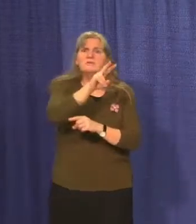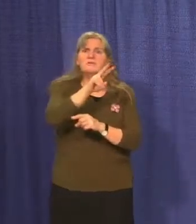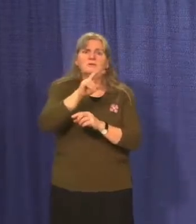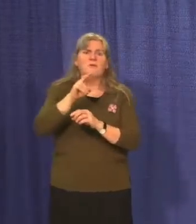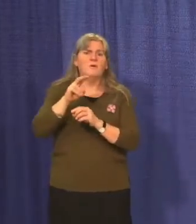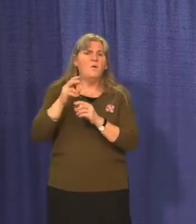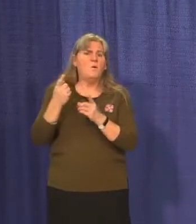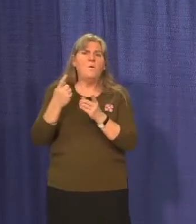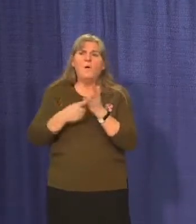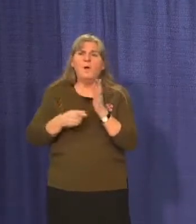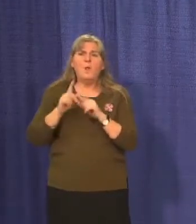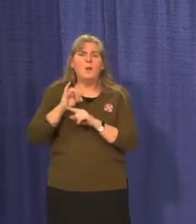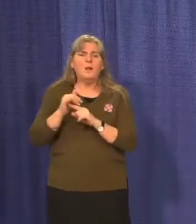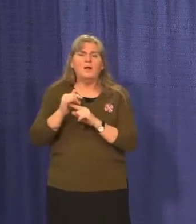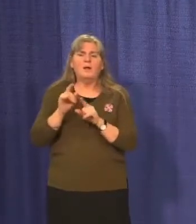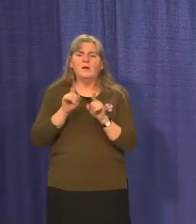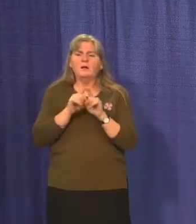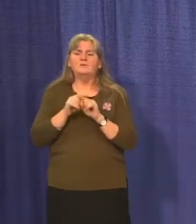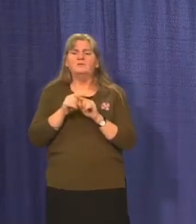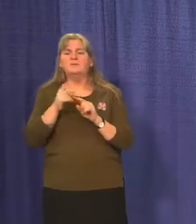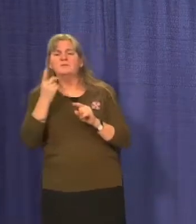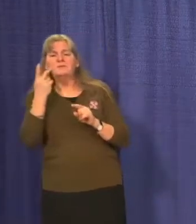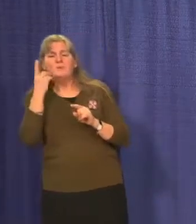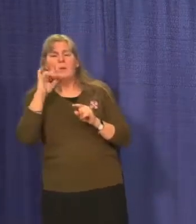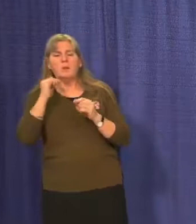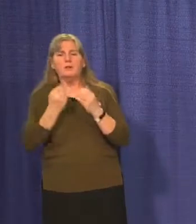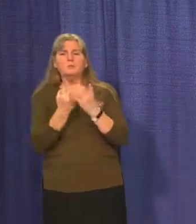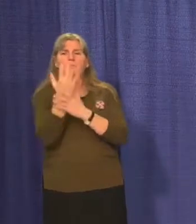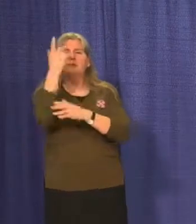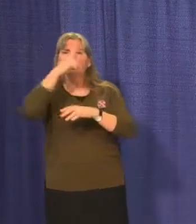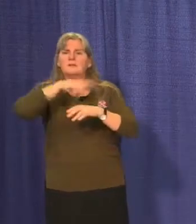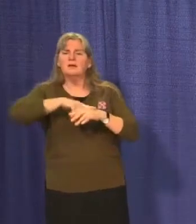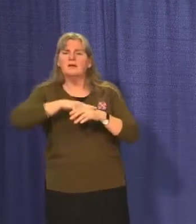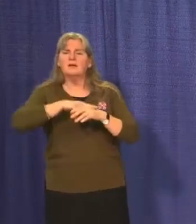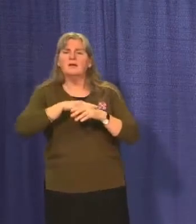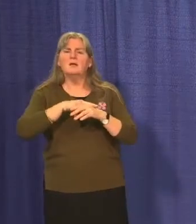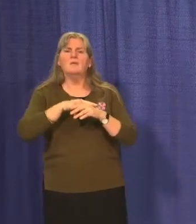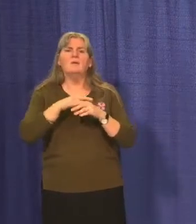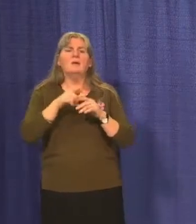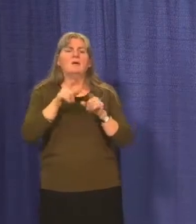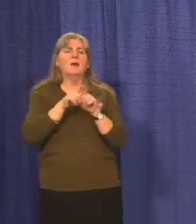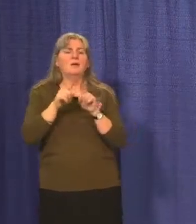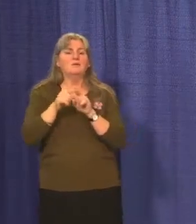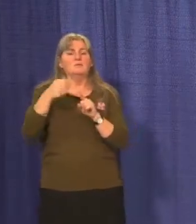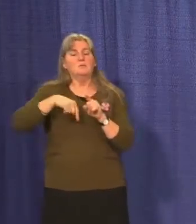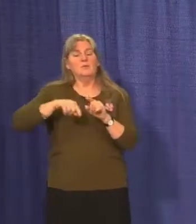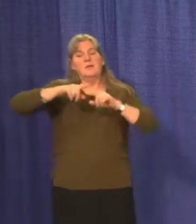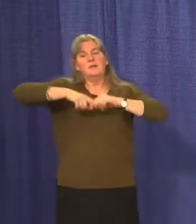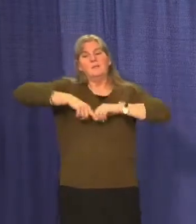pandemic as we move towards the spring. It depends on our actual uptake versus anticipated uptake.